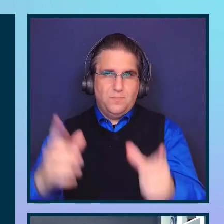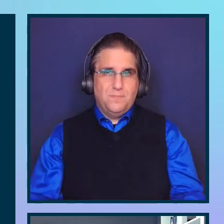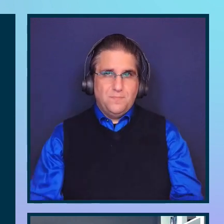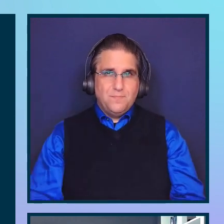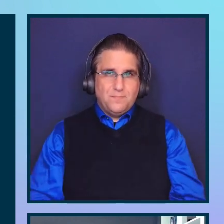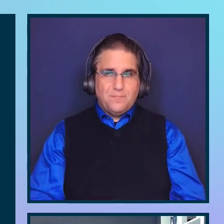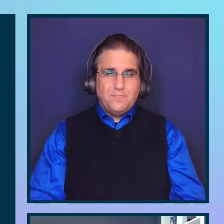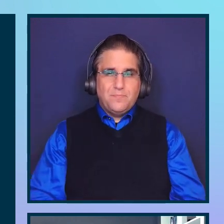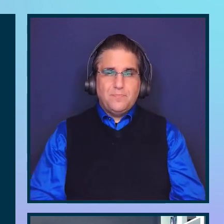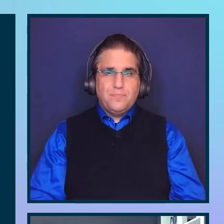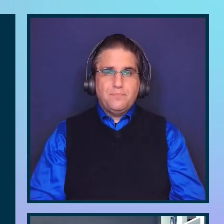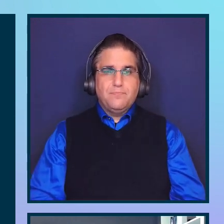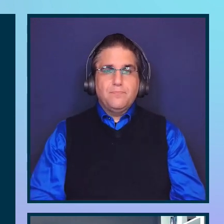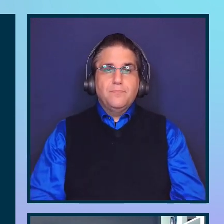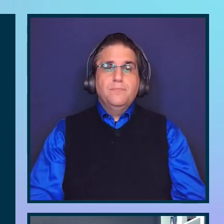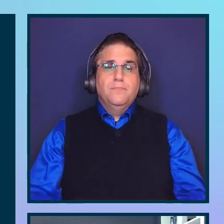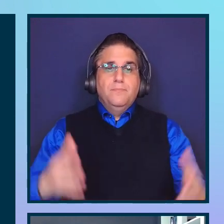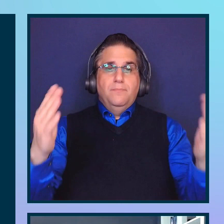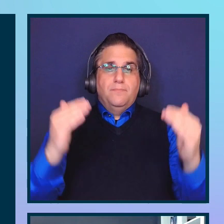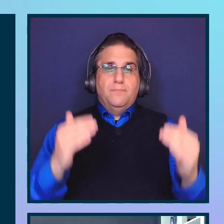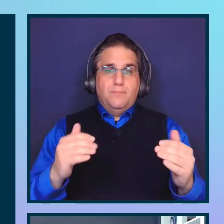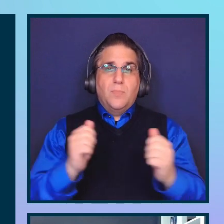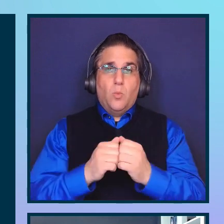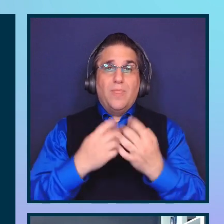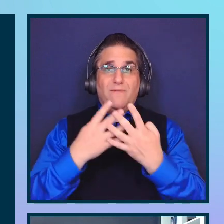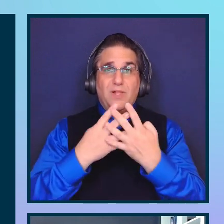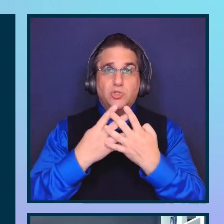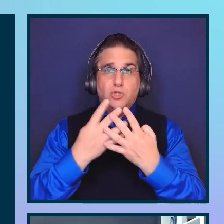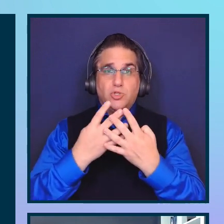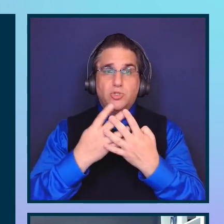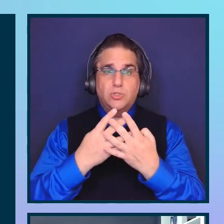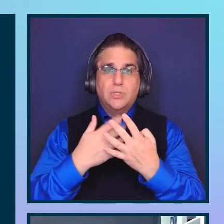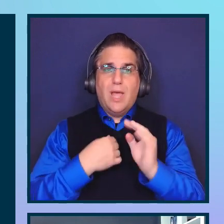On the filter section, I put an accordion specifically for a reason.